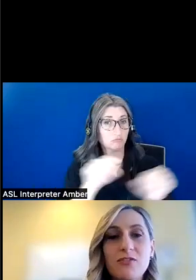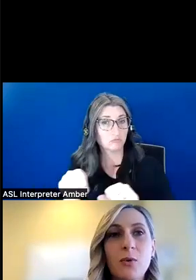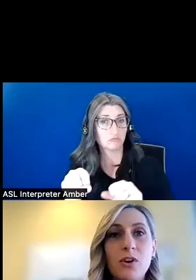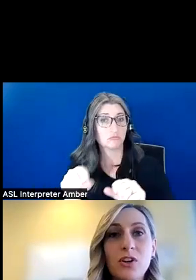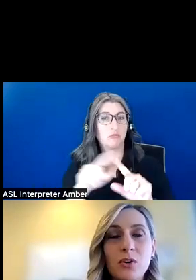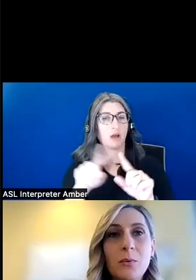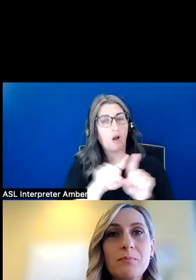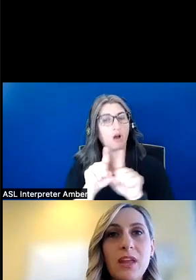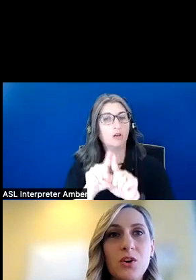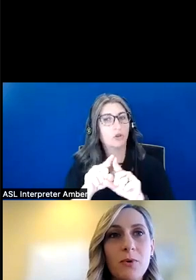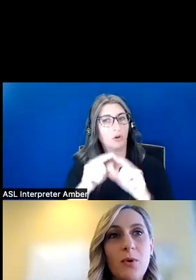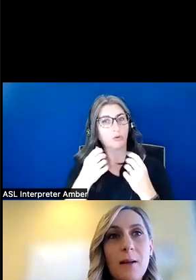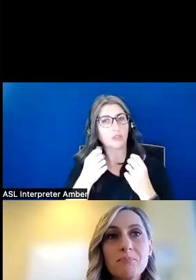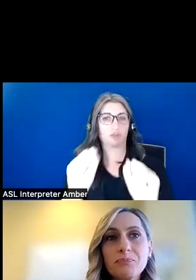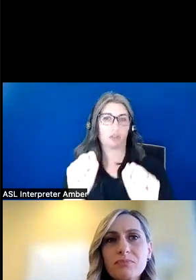for you in your program.